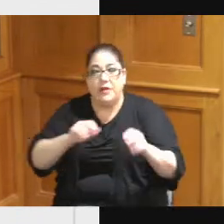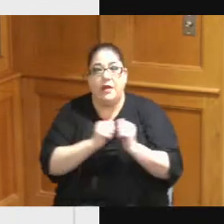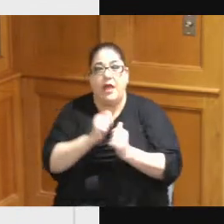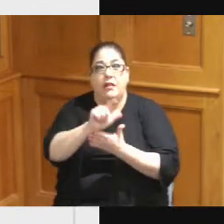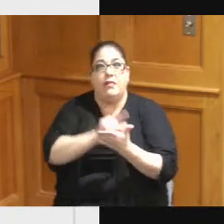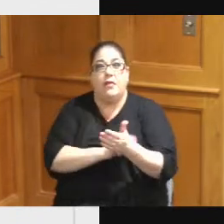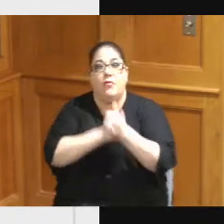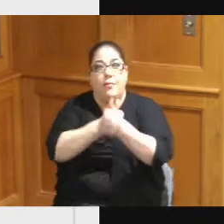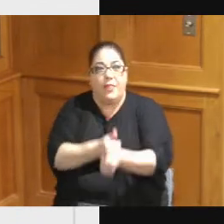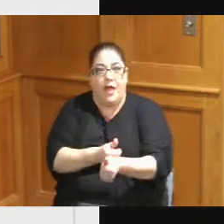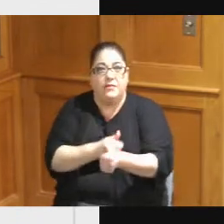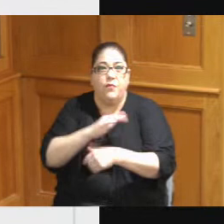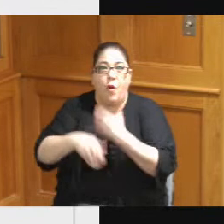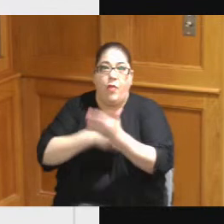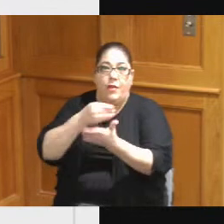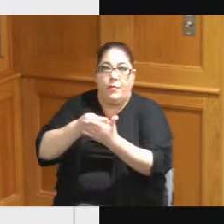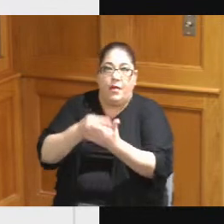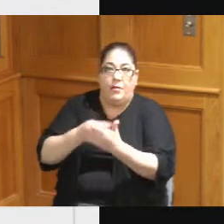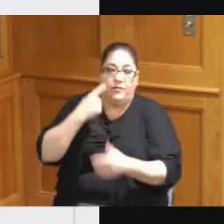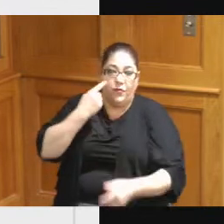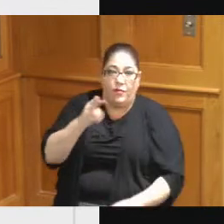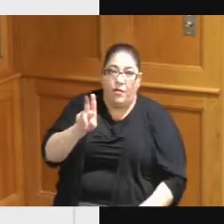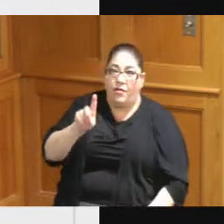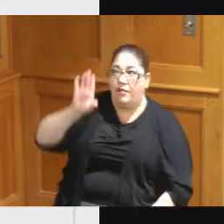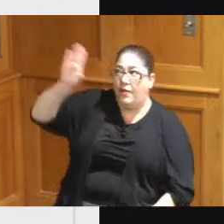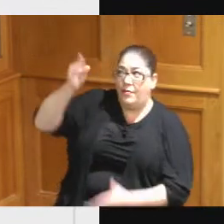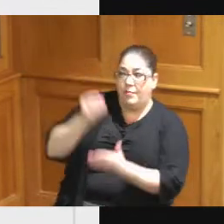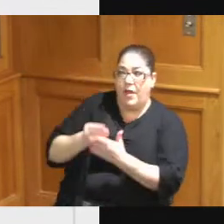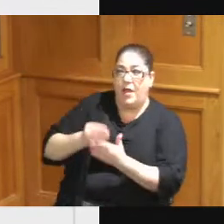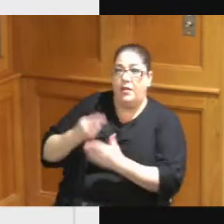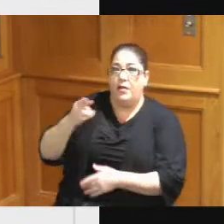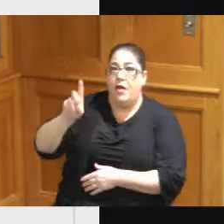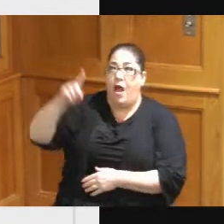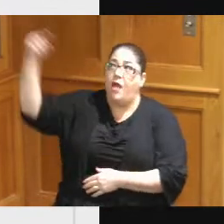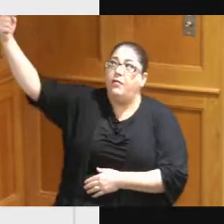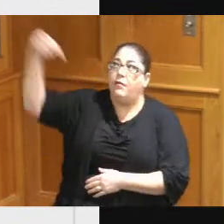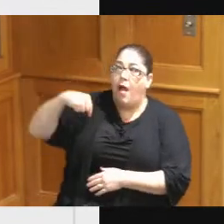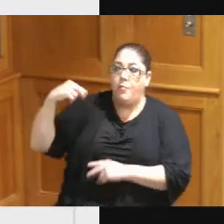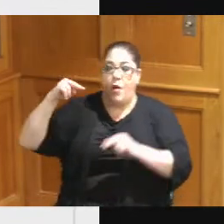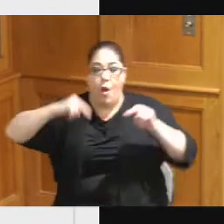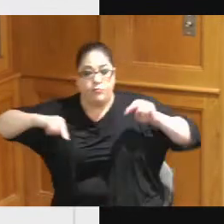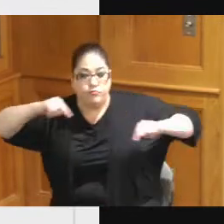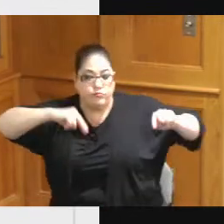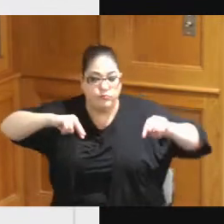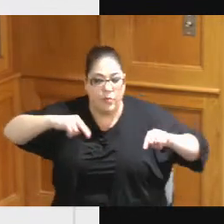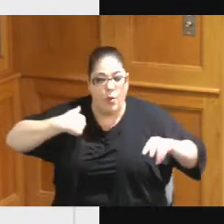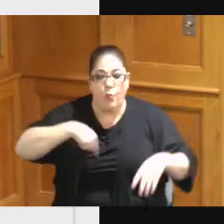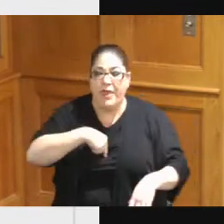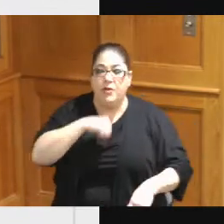all these dollars on HUD's behalf HUD comes and monitors us rather than having to come and monitor